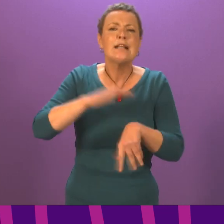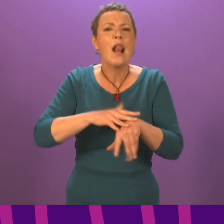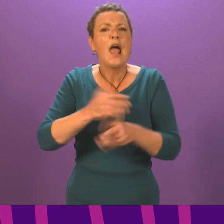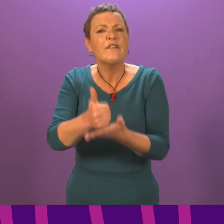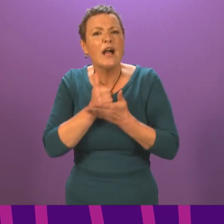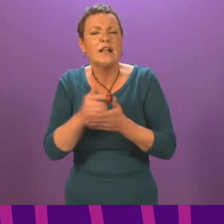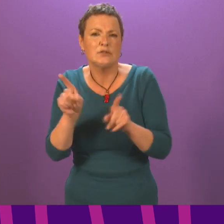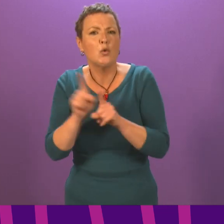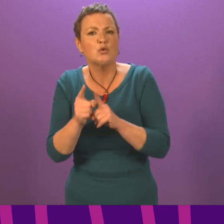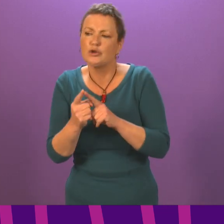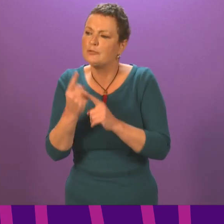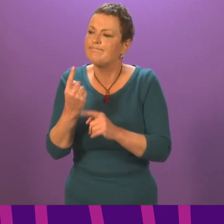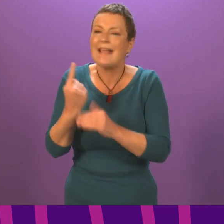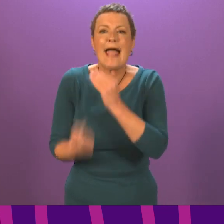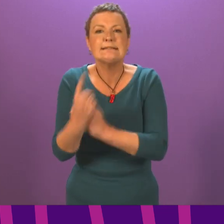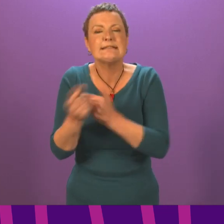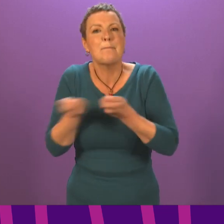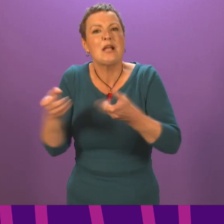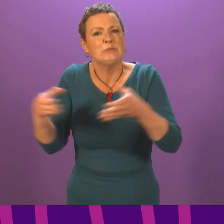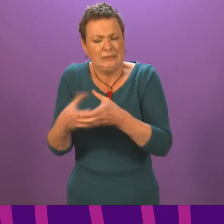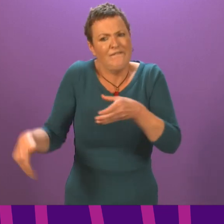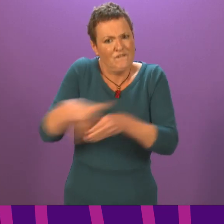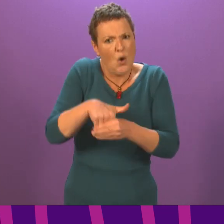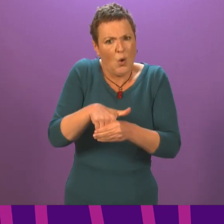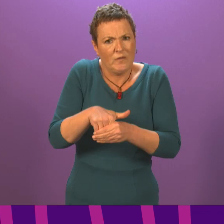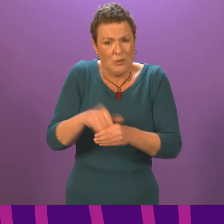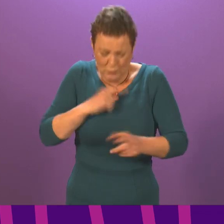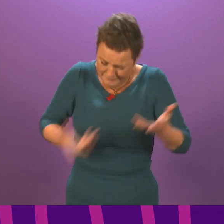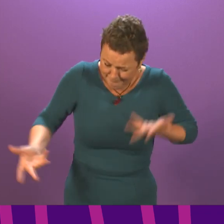framework requires, we have assessed the level of restrictions against all four of the harms